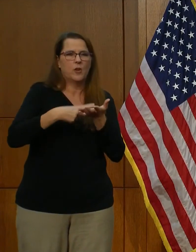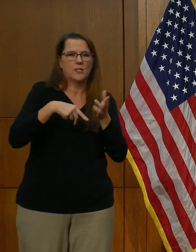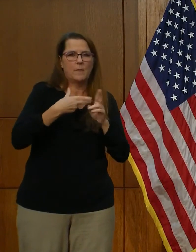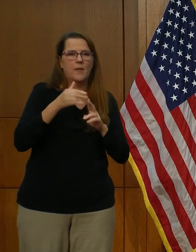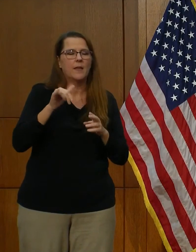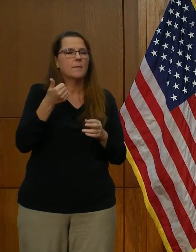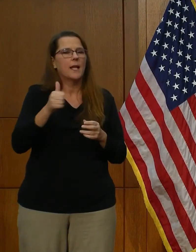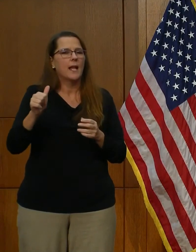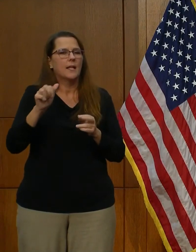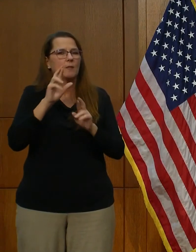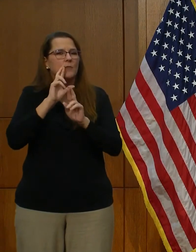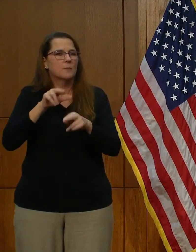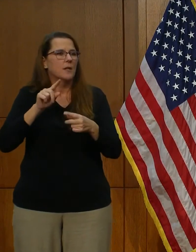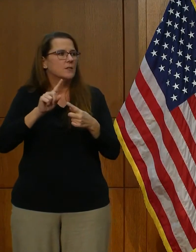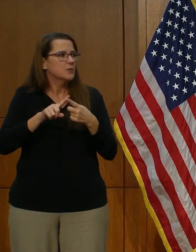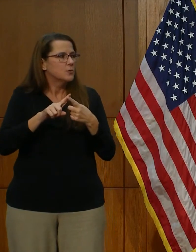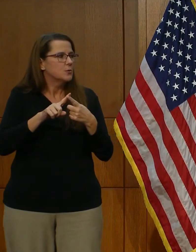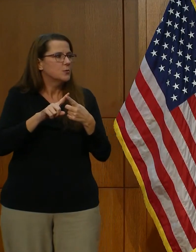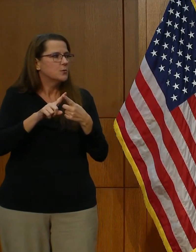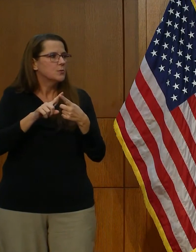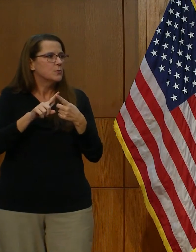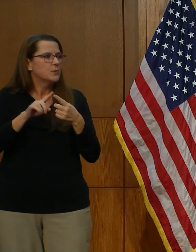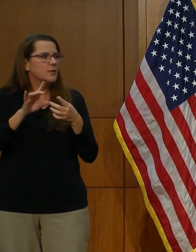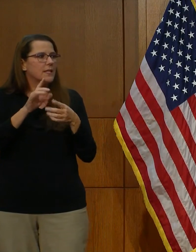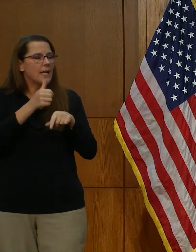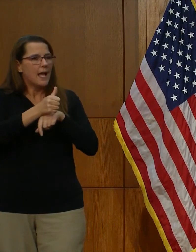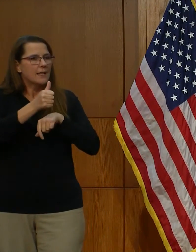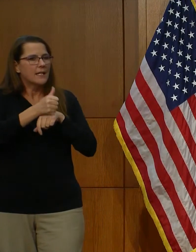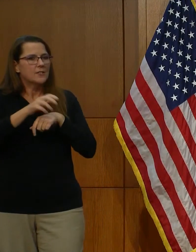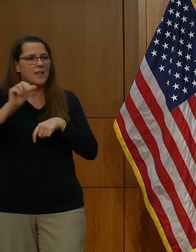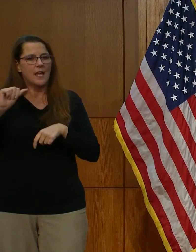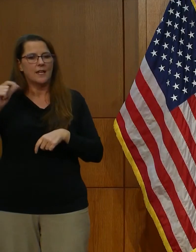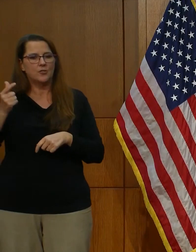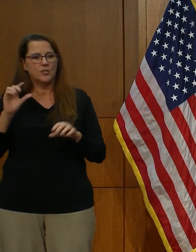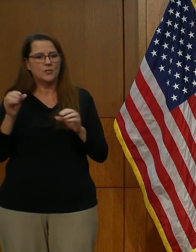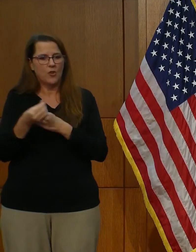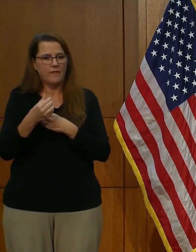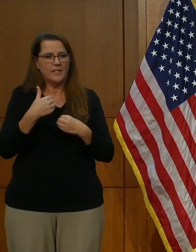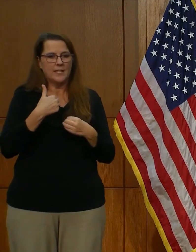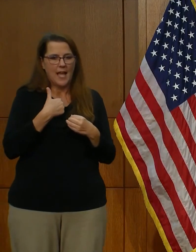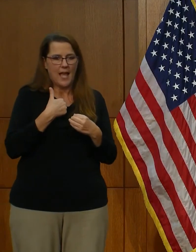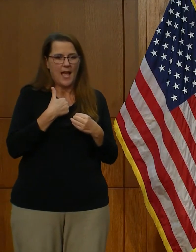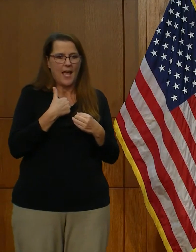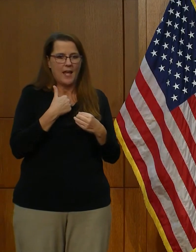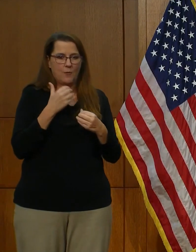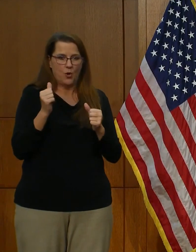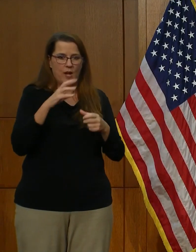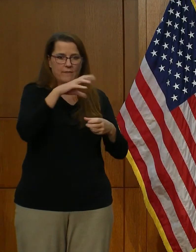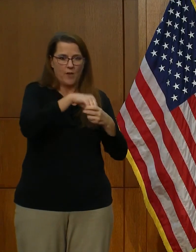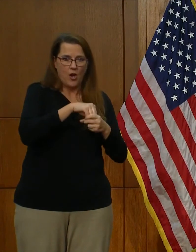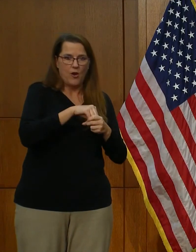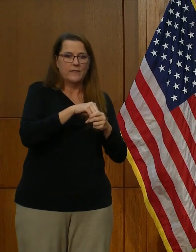INTIMIDATION OR INTERROGATION HERE IN THAT MEETING, BUT ALSO ANY RESPONSE TO THE ALLEGATIONS THAT THE EIGHTIES OFFICE HAD A